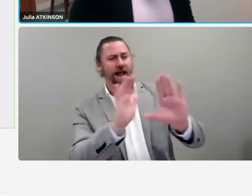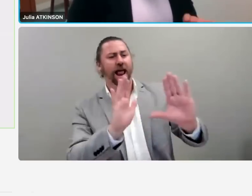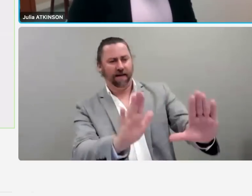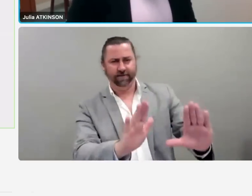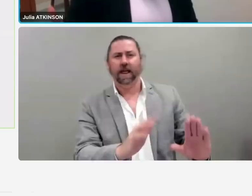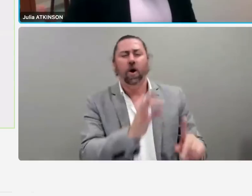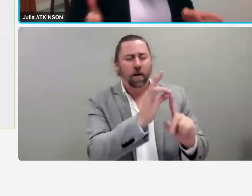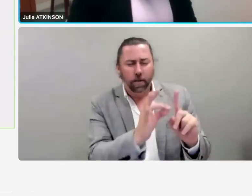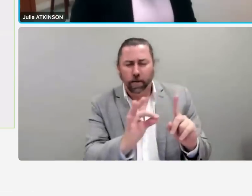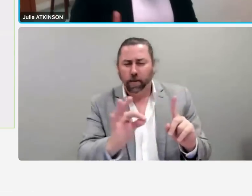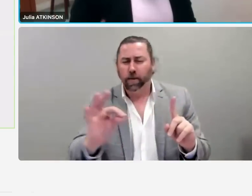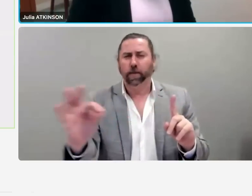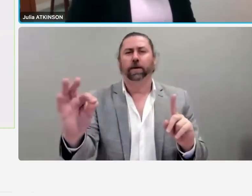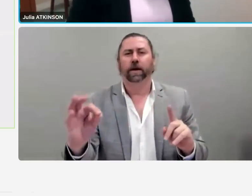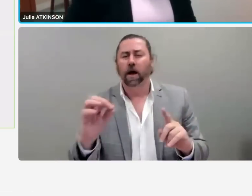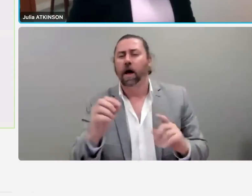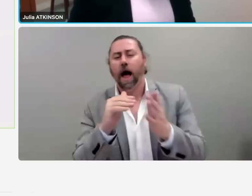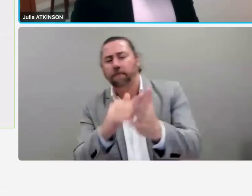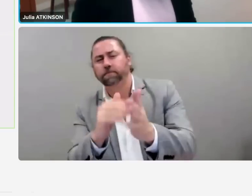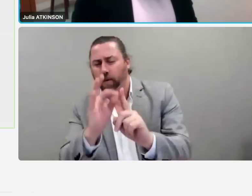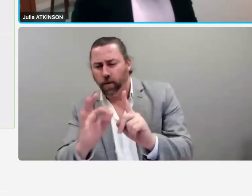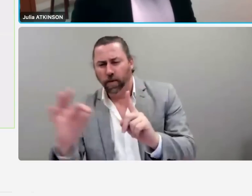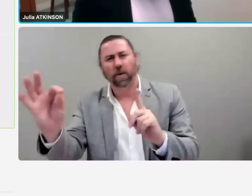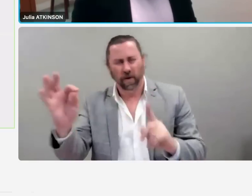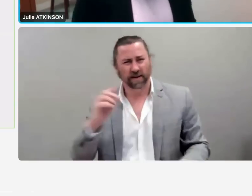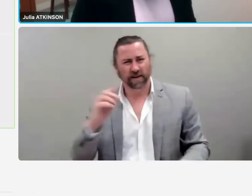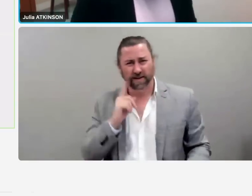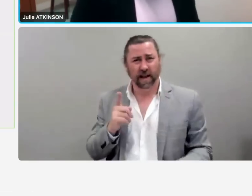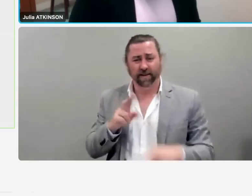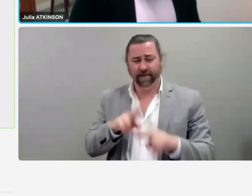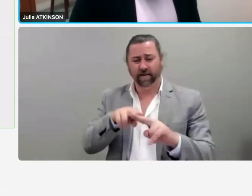monthly recurrent support plan fee for service model.